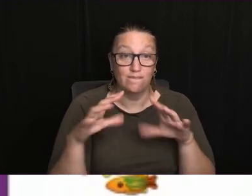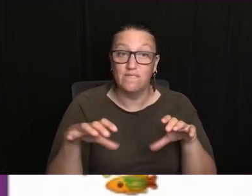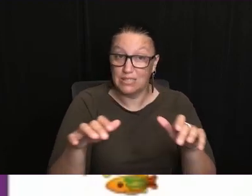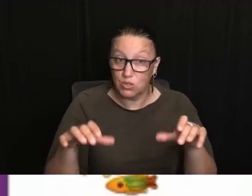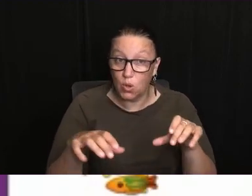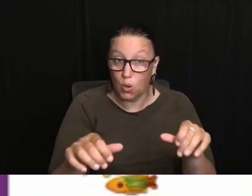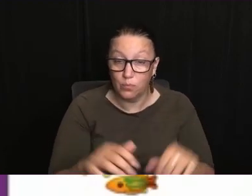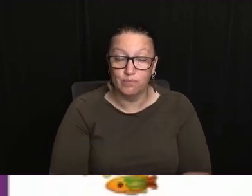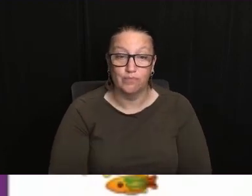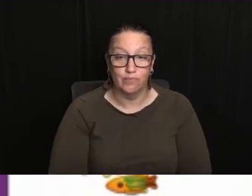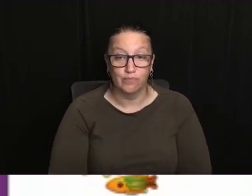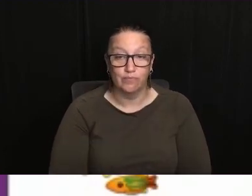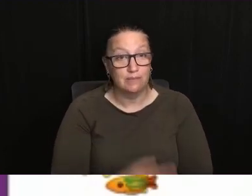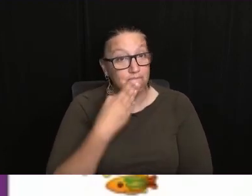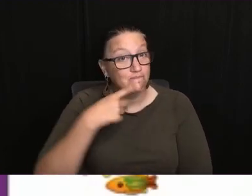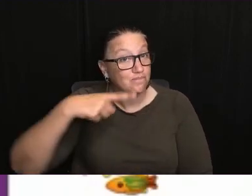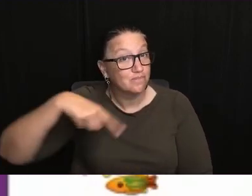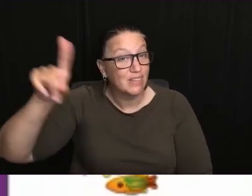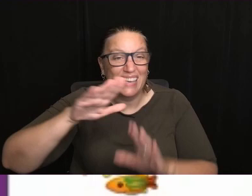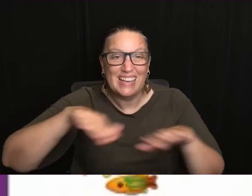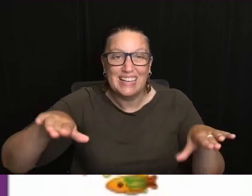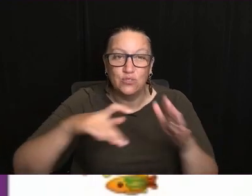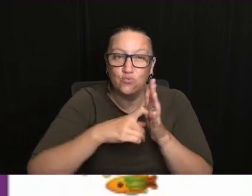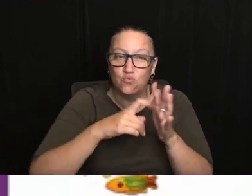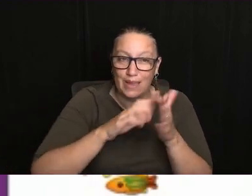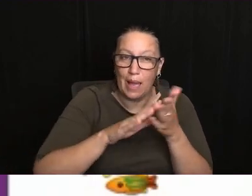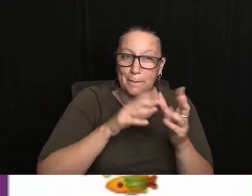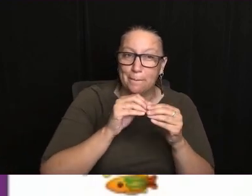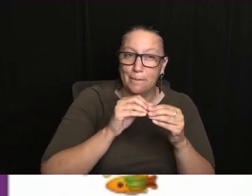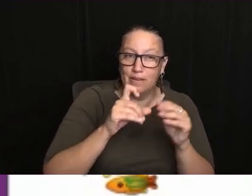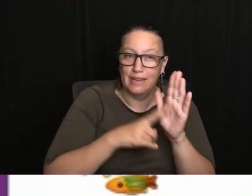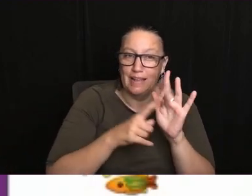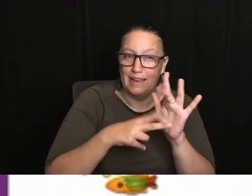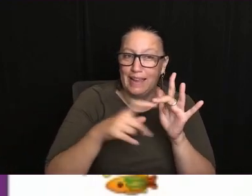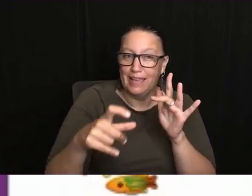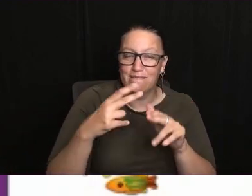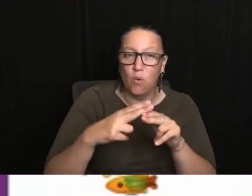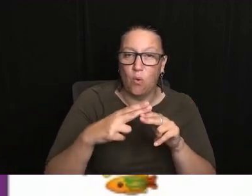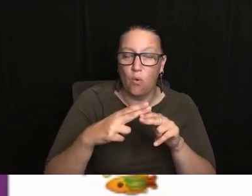rehab clinic in Westmead Children's for cerebral palsy. Carter got diagnosed at three and a half